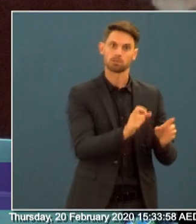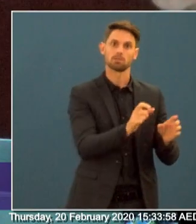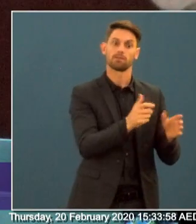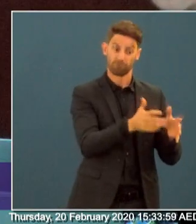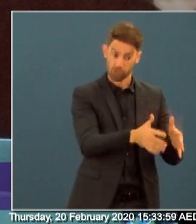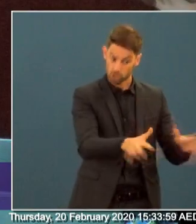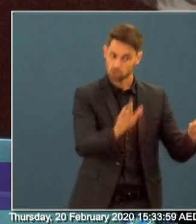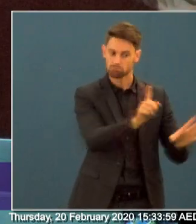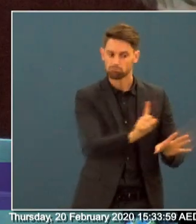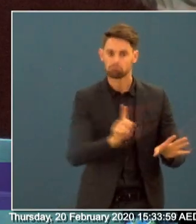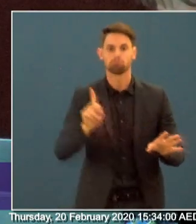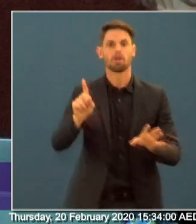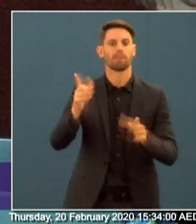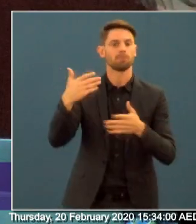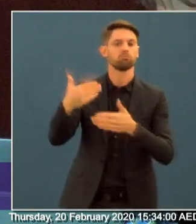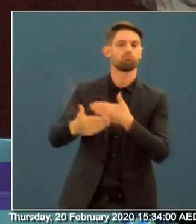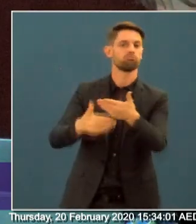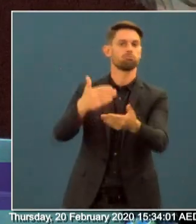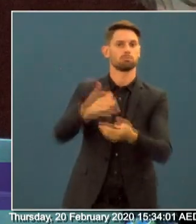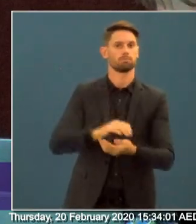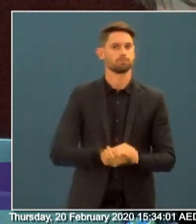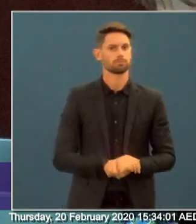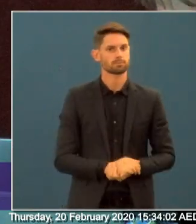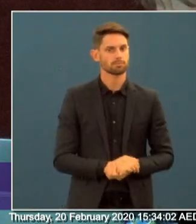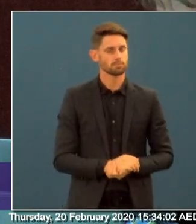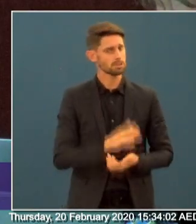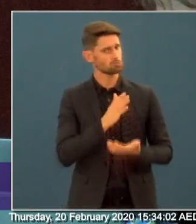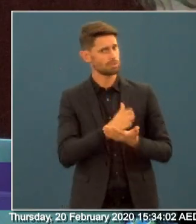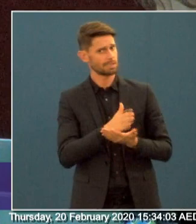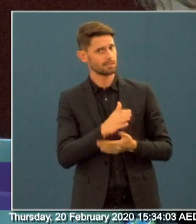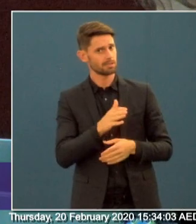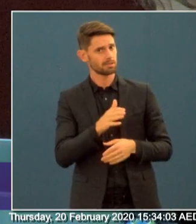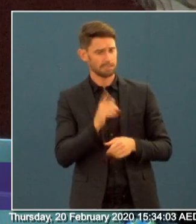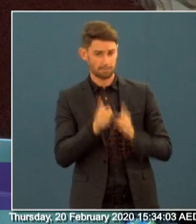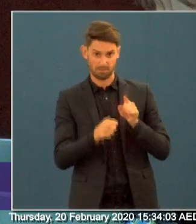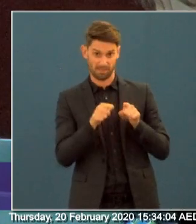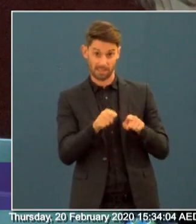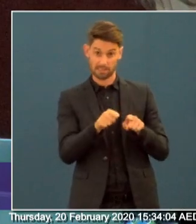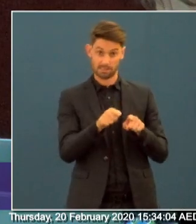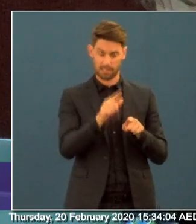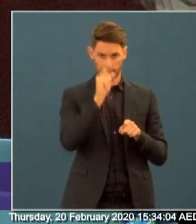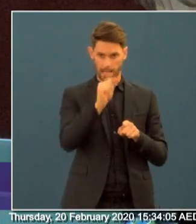And you say that the period of transition is a particularly vulnerable and an often challenging time.